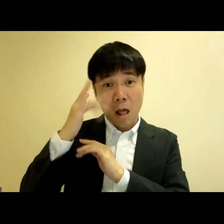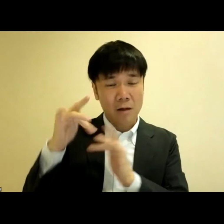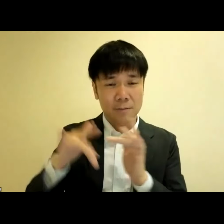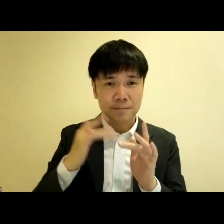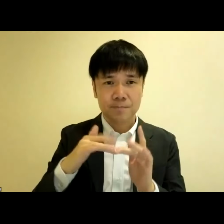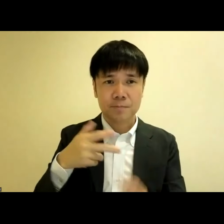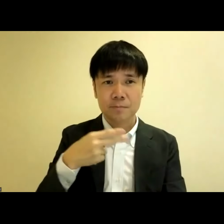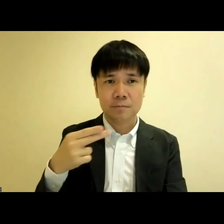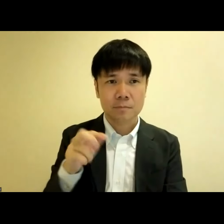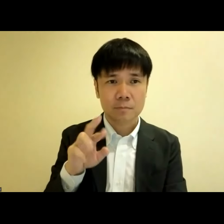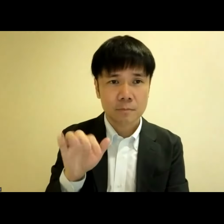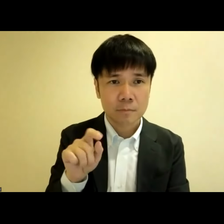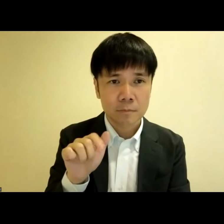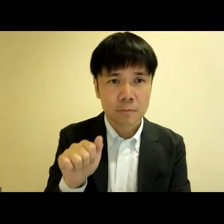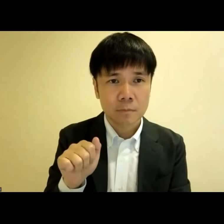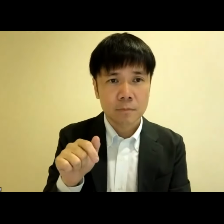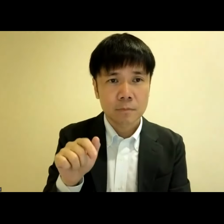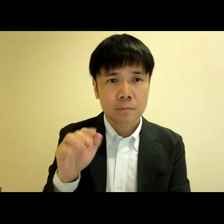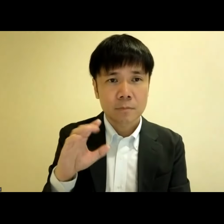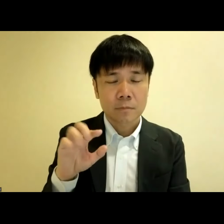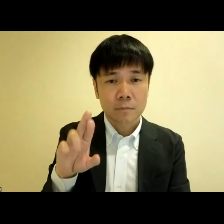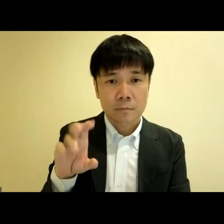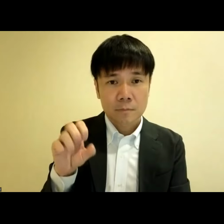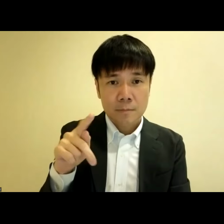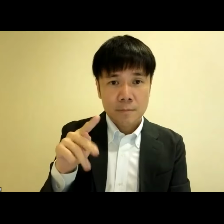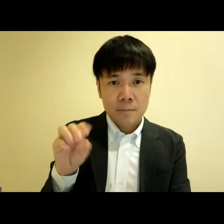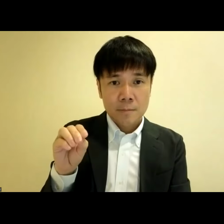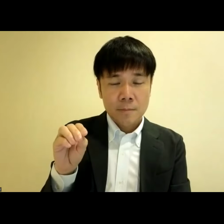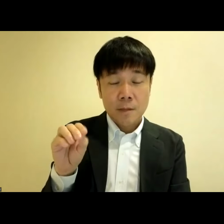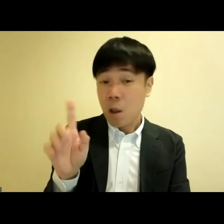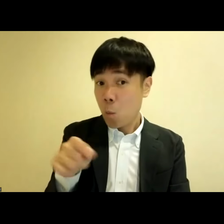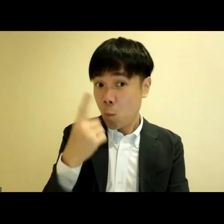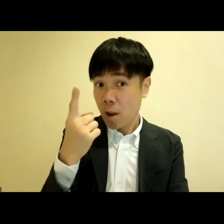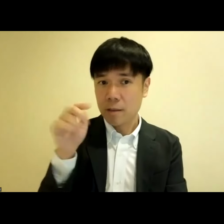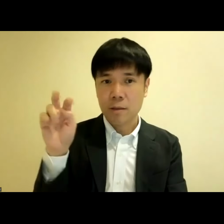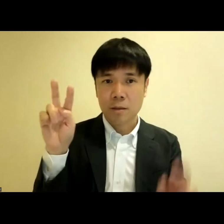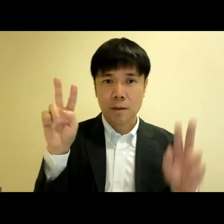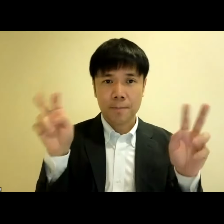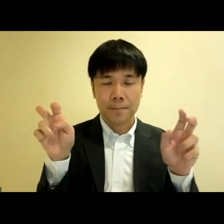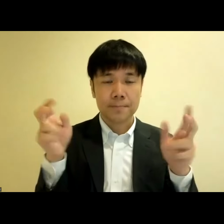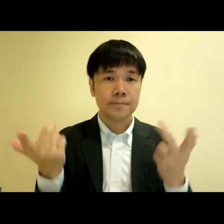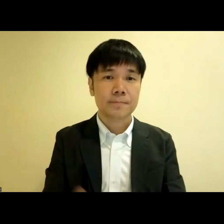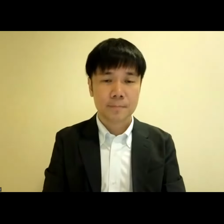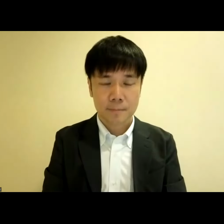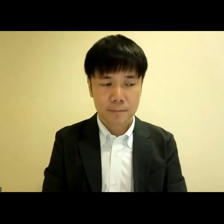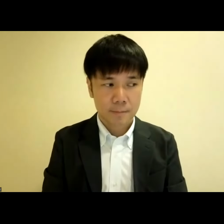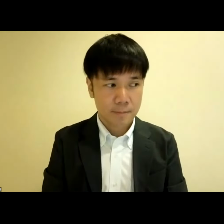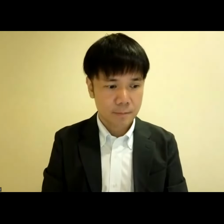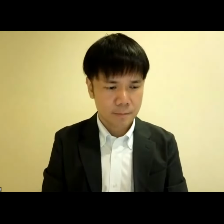I don't know what we should do in closing?